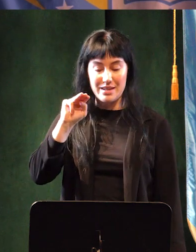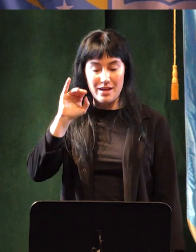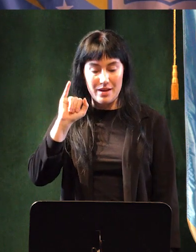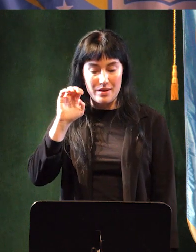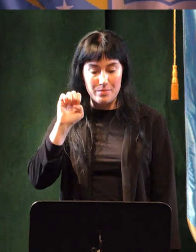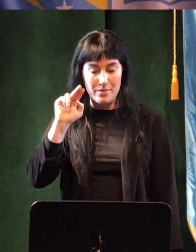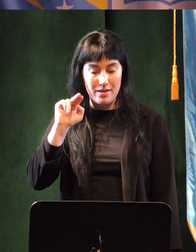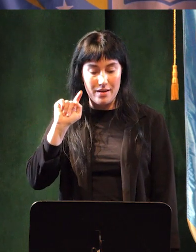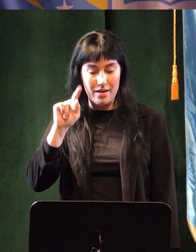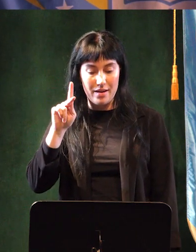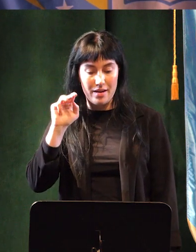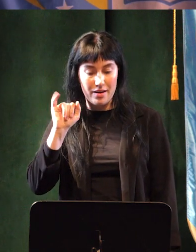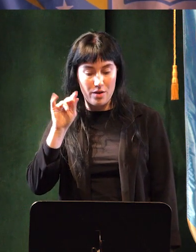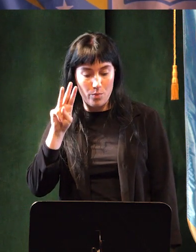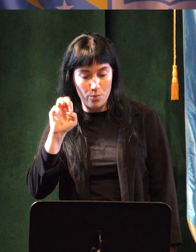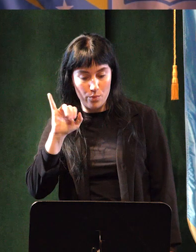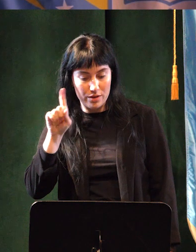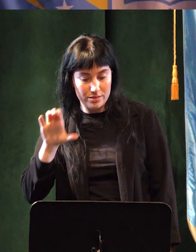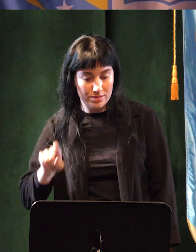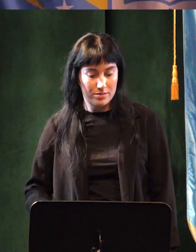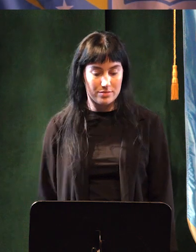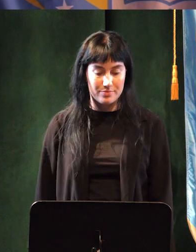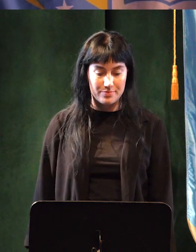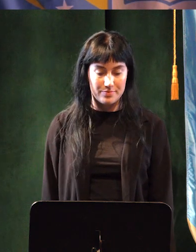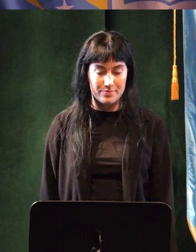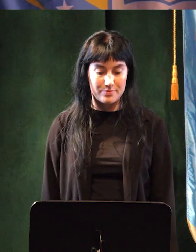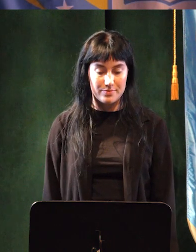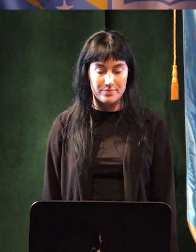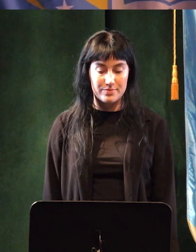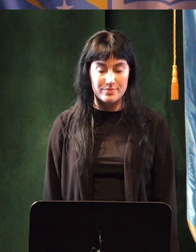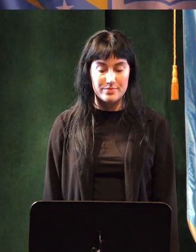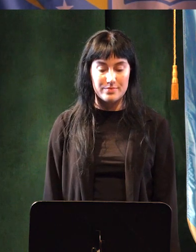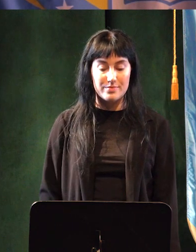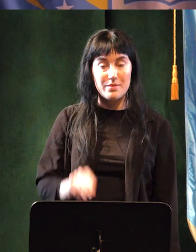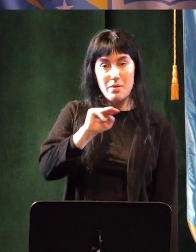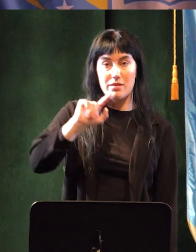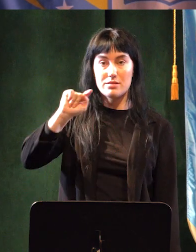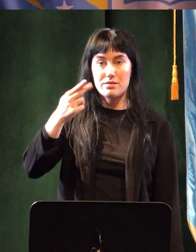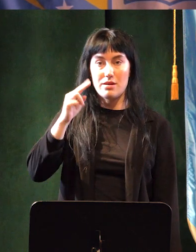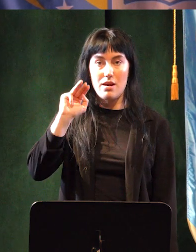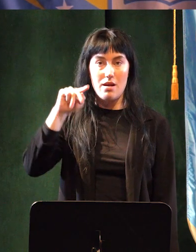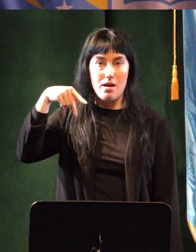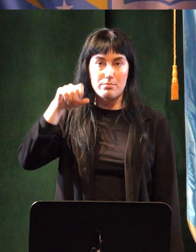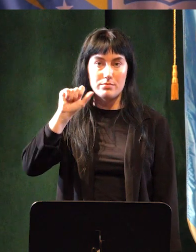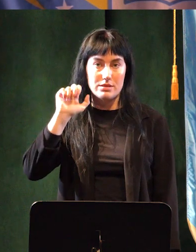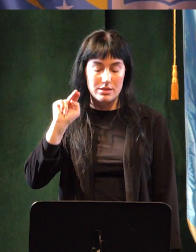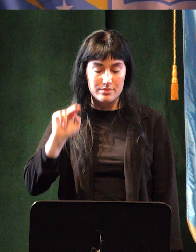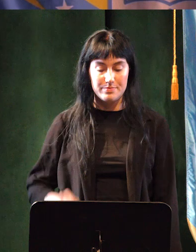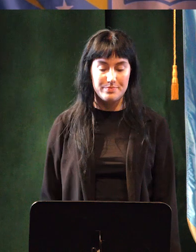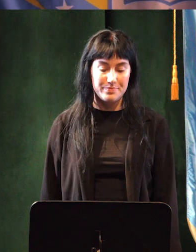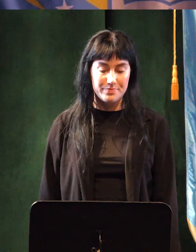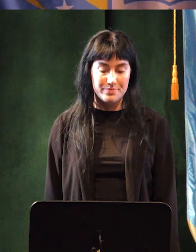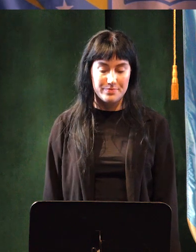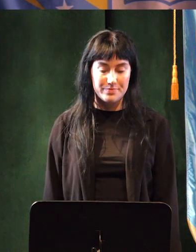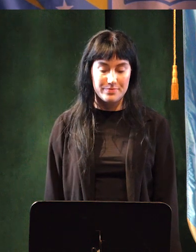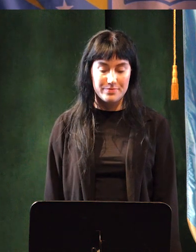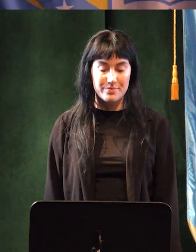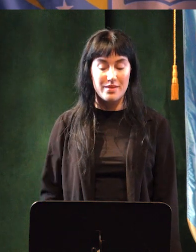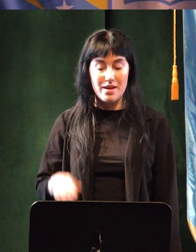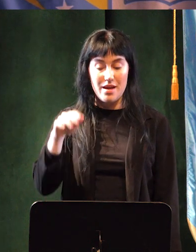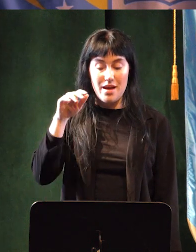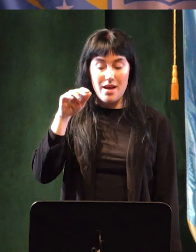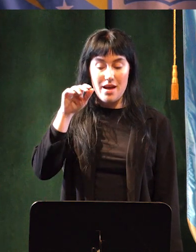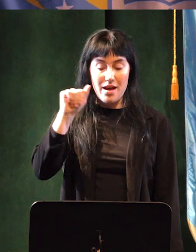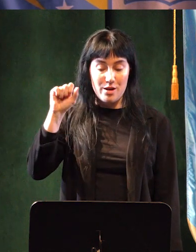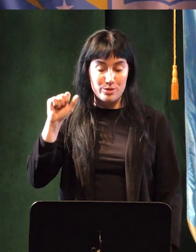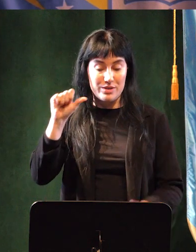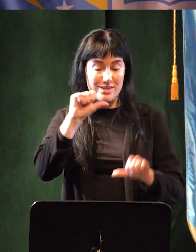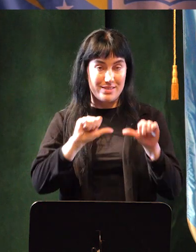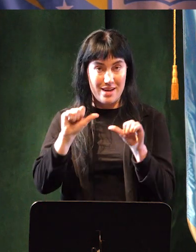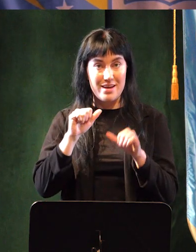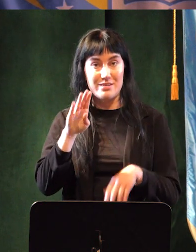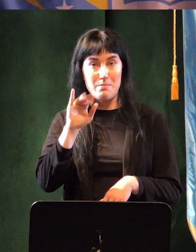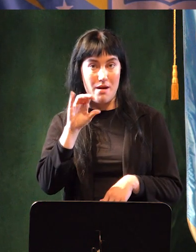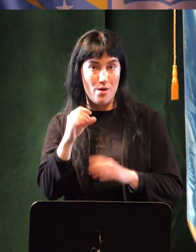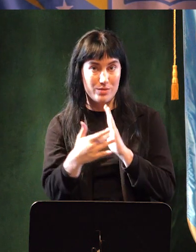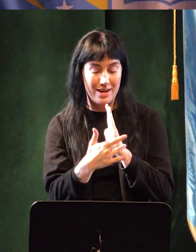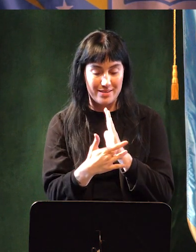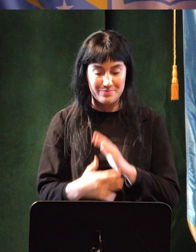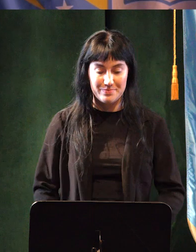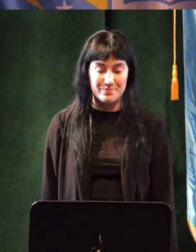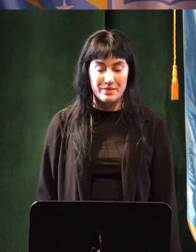kovitch Melissa Thompson associate in science biotechnology sure Bernie